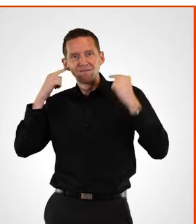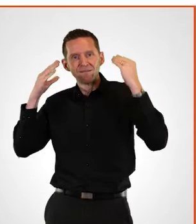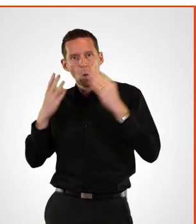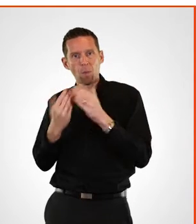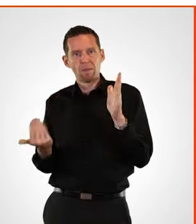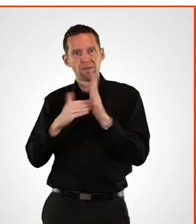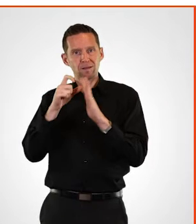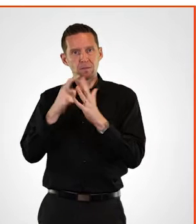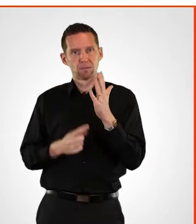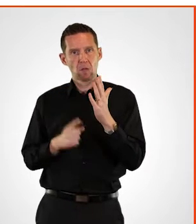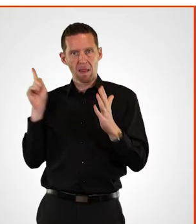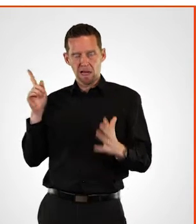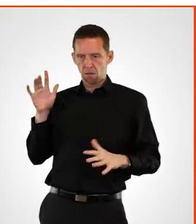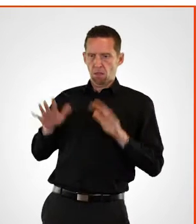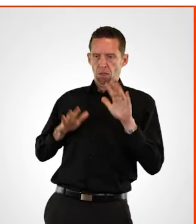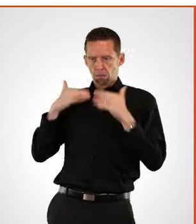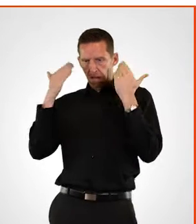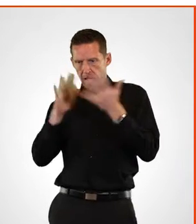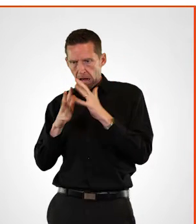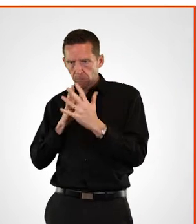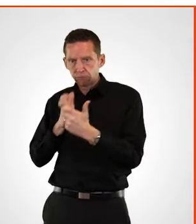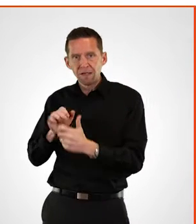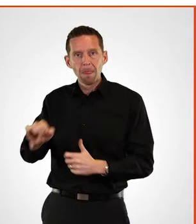They don't understand how to meet those students' needs,